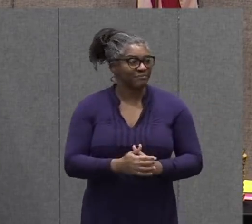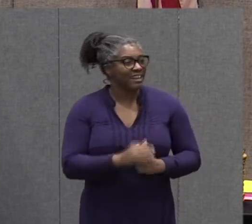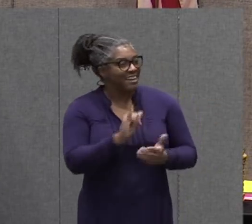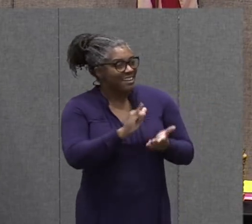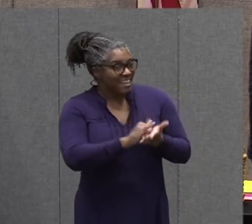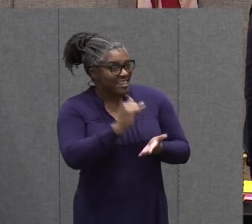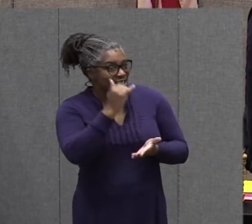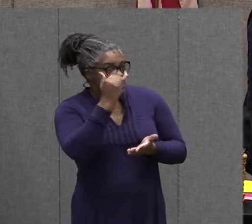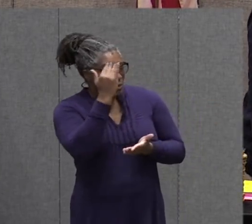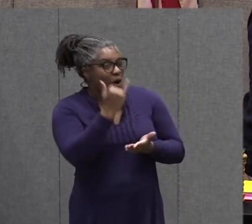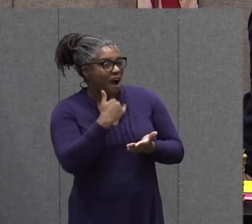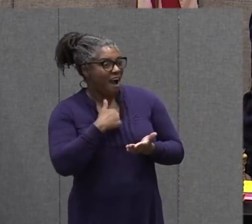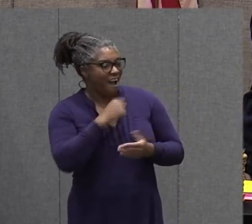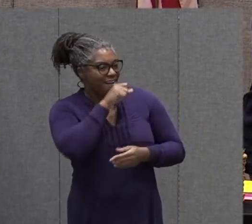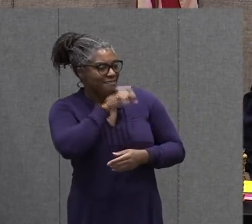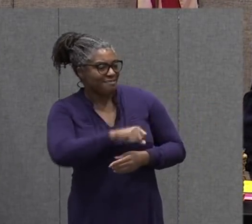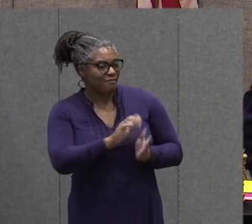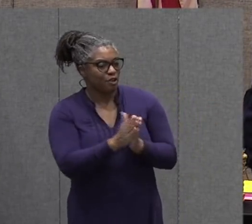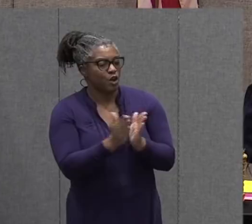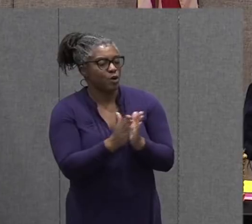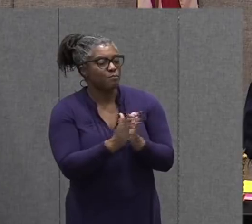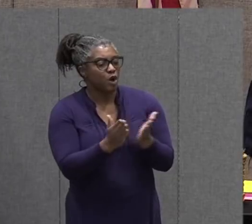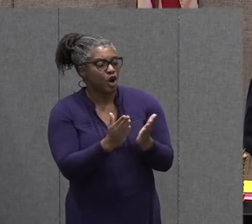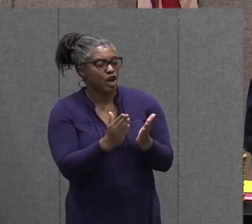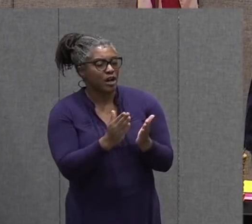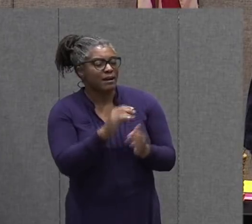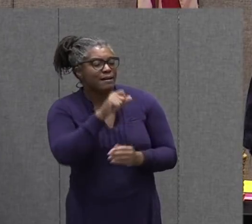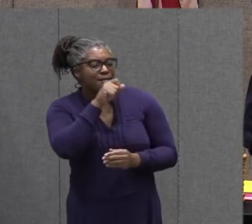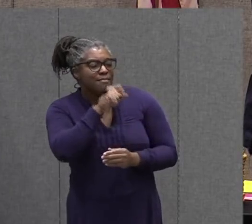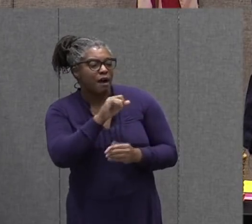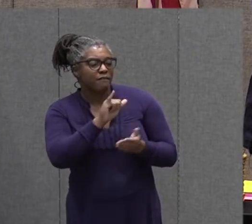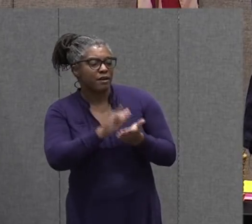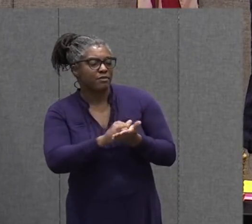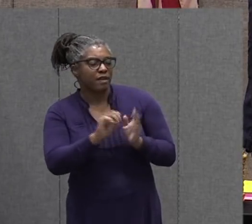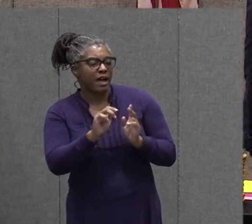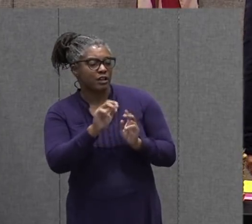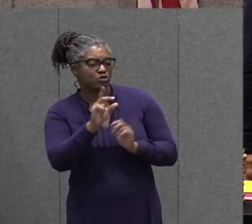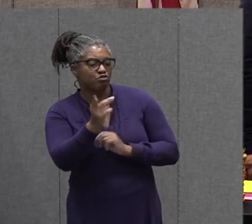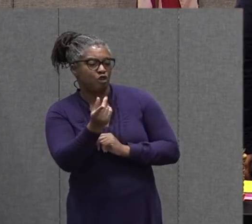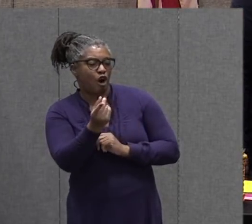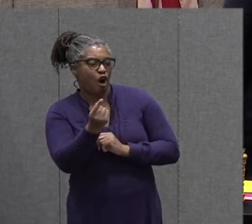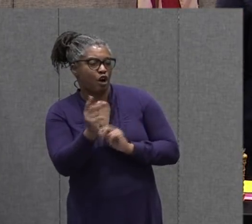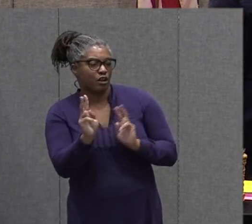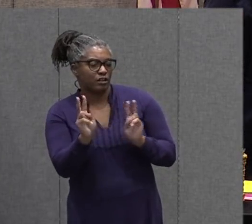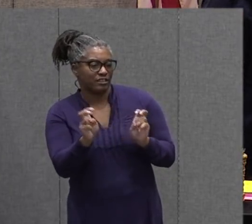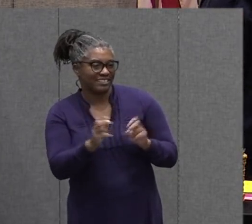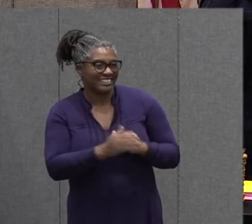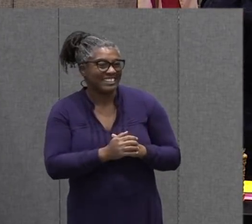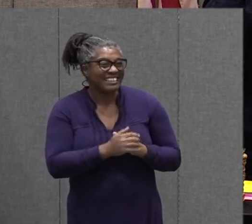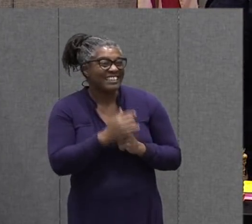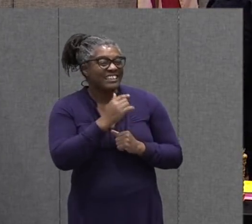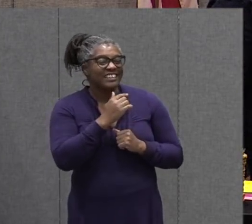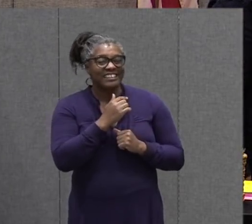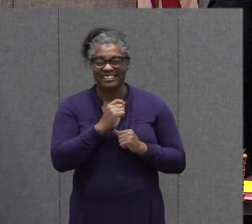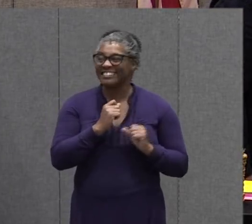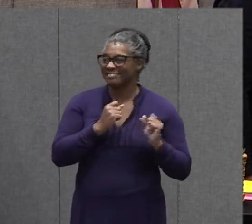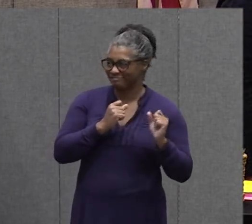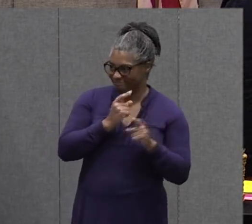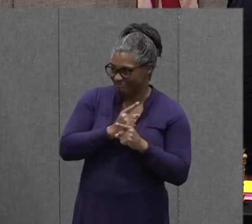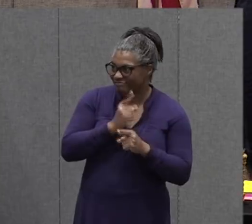Because it shows the metamorphosis. [Miss Martindale And Miss Garcia both laughing] of the Jack character. [Miss Garcia] Yeah, - yeah [Miss Garcia] Before we jump